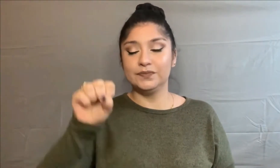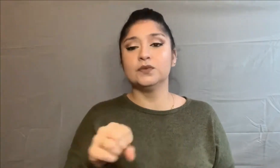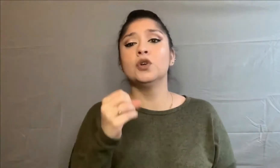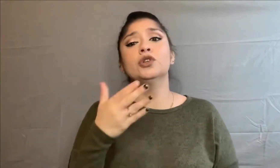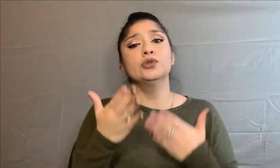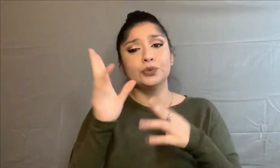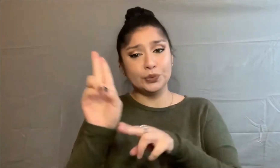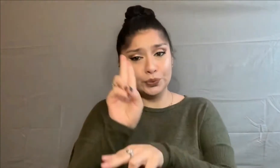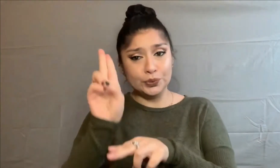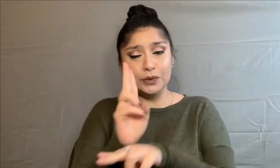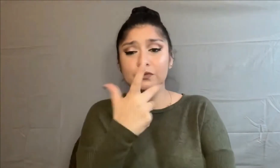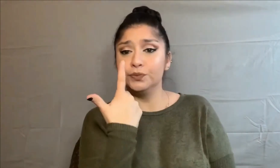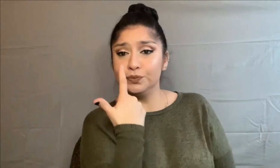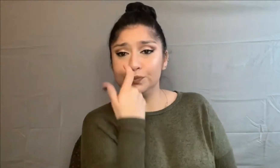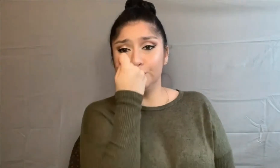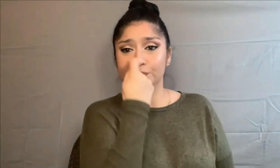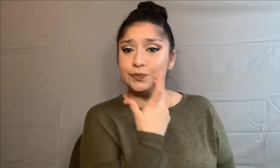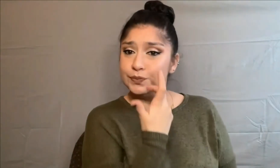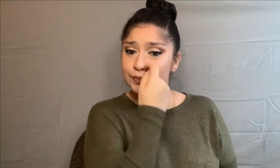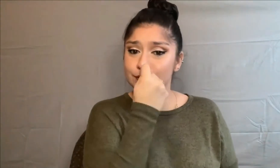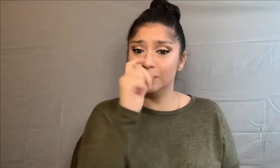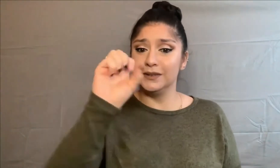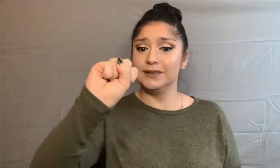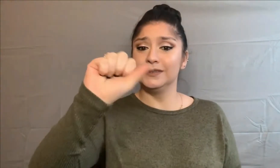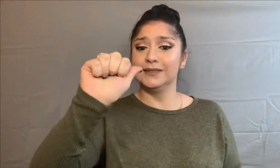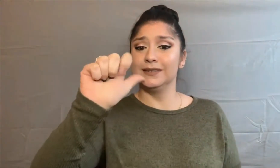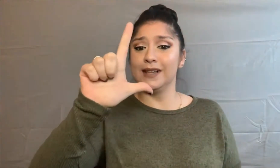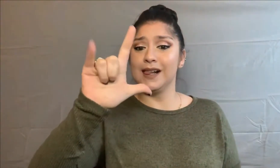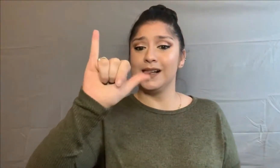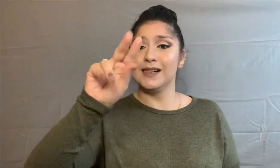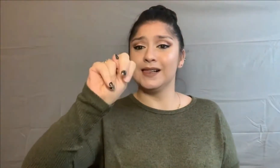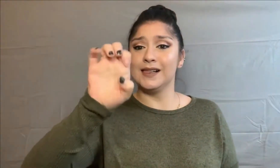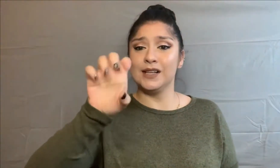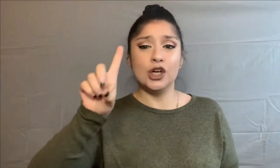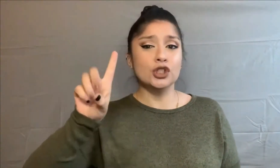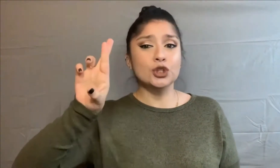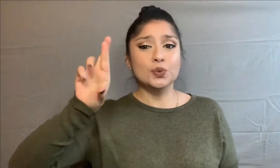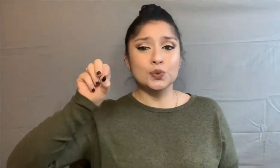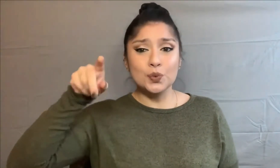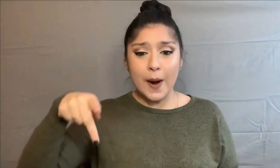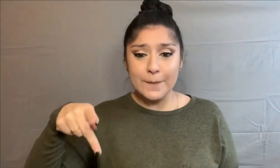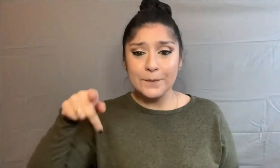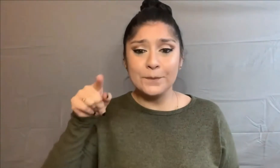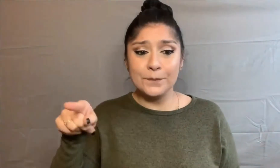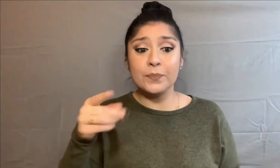Saline drops or a saline rinse can help relieve congestion.